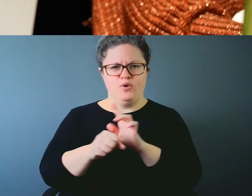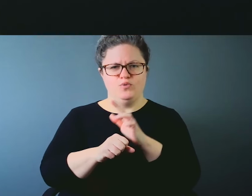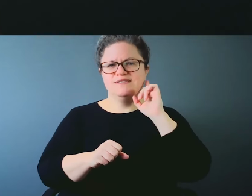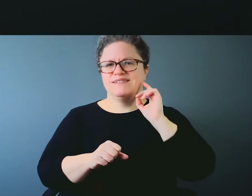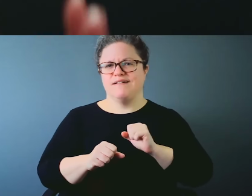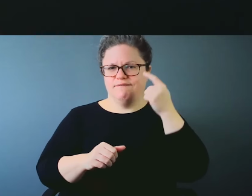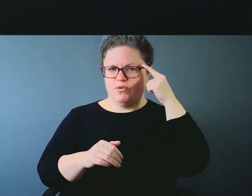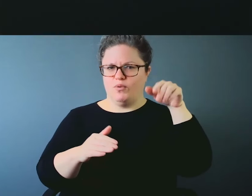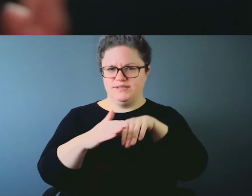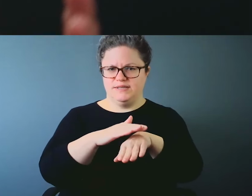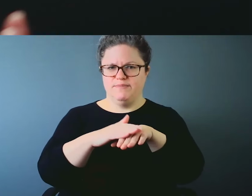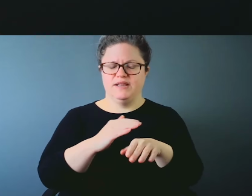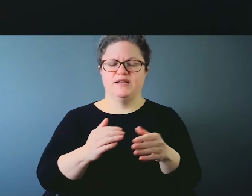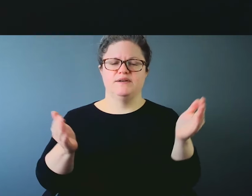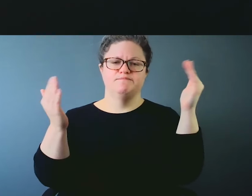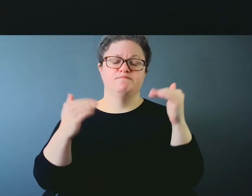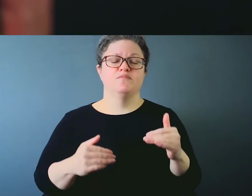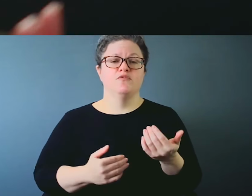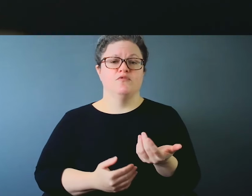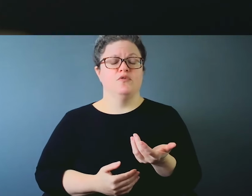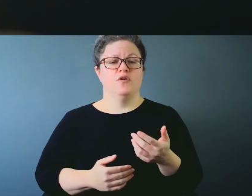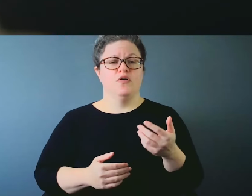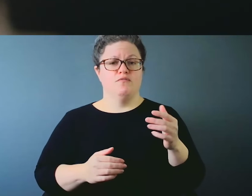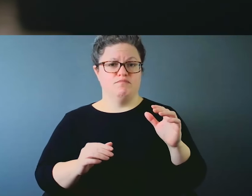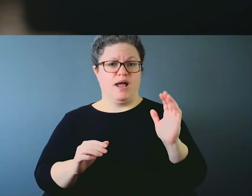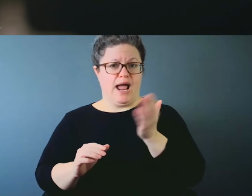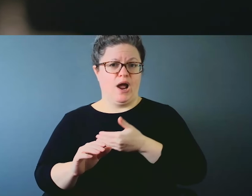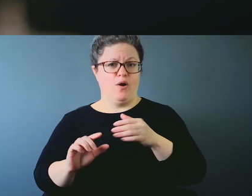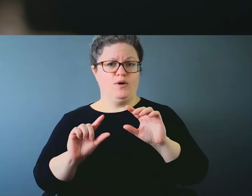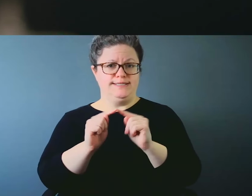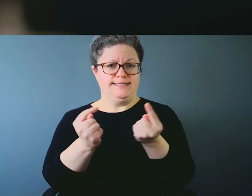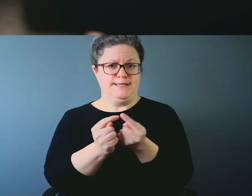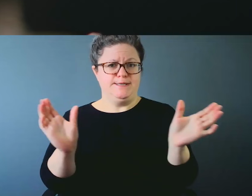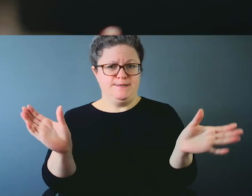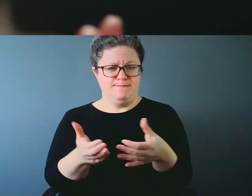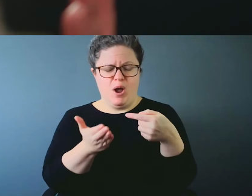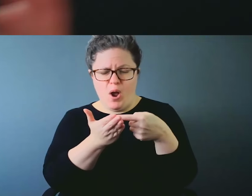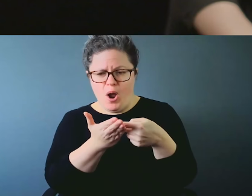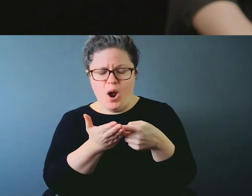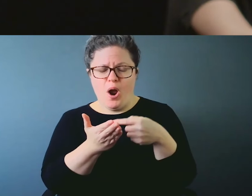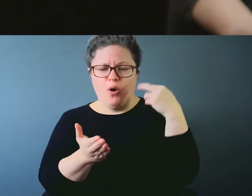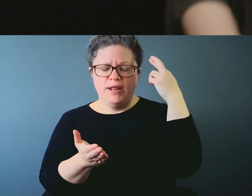I think where I'm getting to and I think where the group is getting to is that there isn't one form